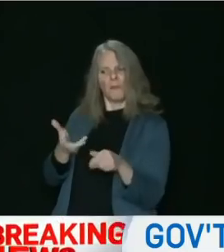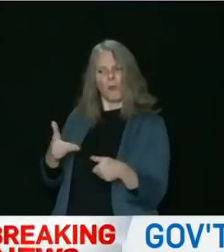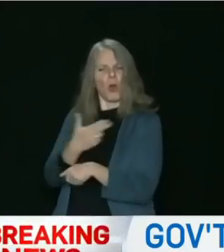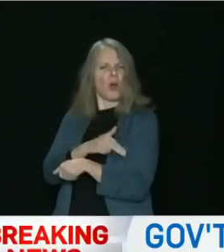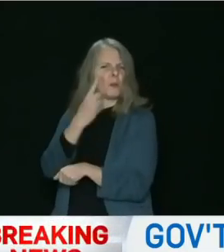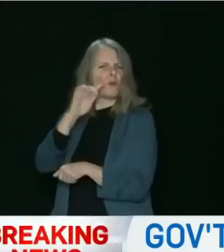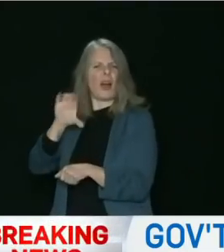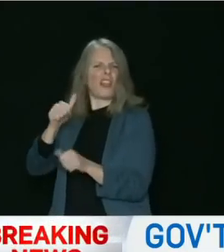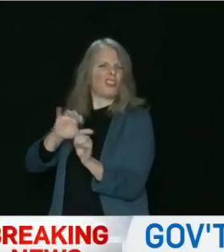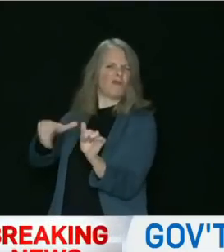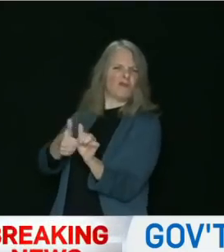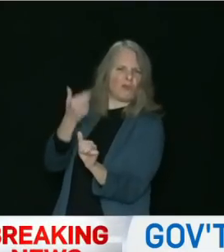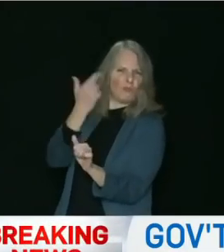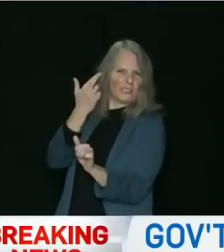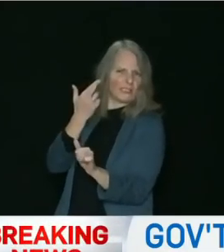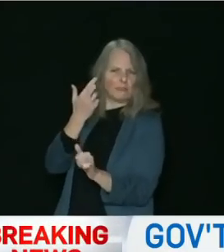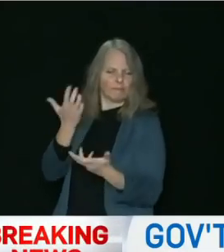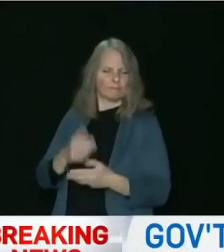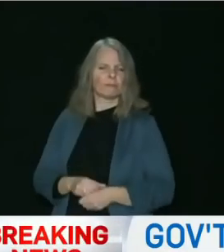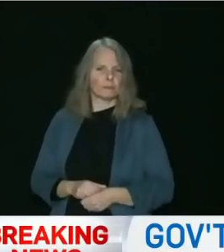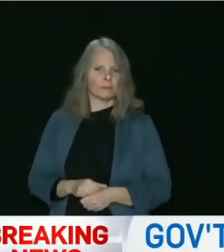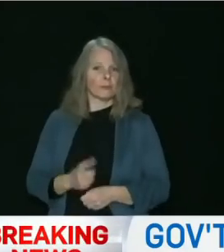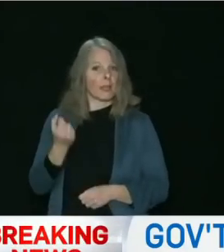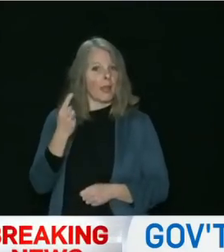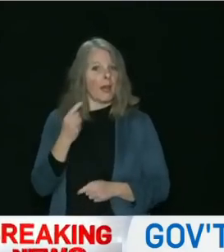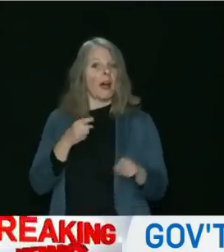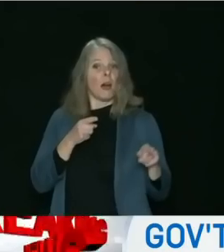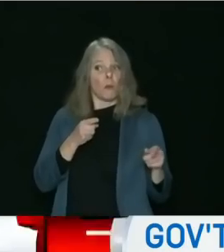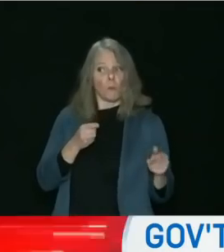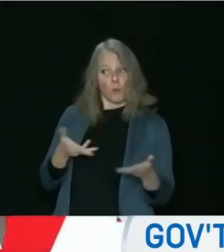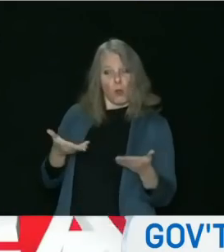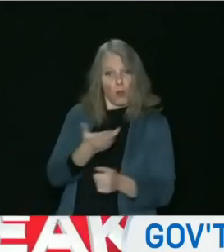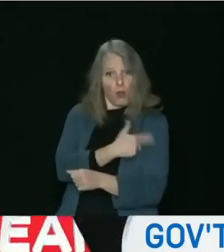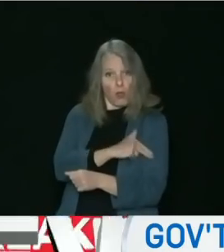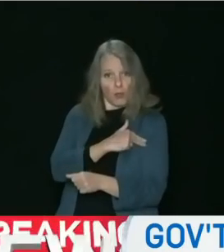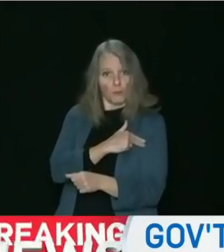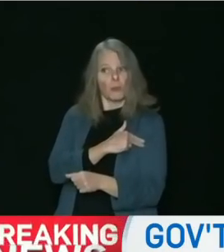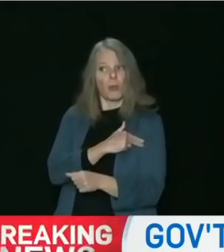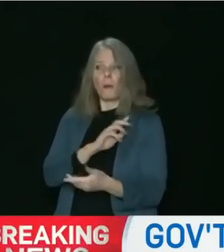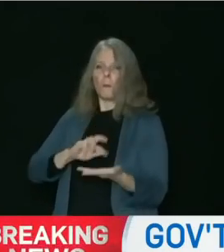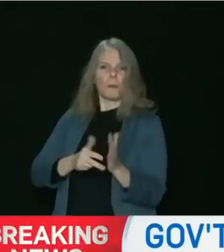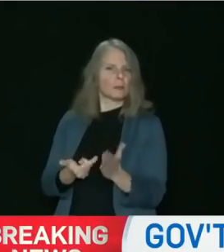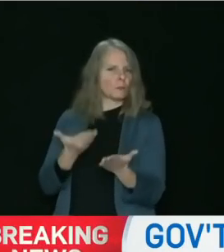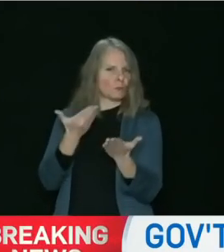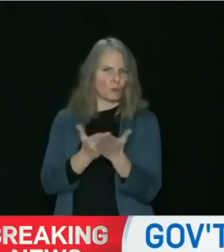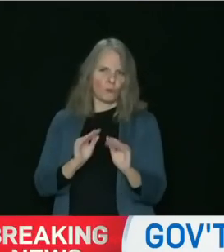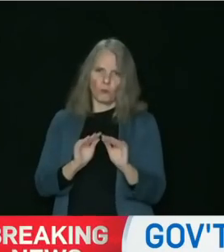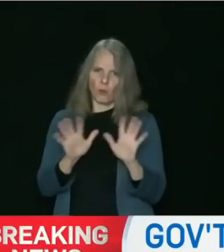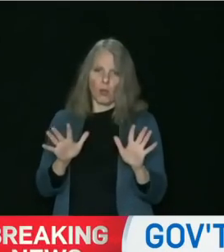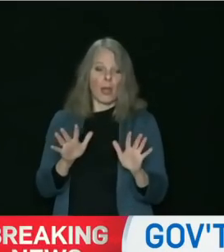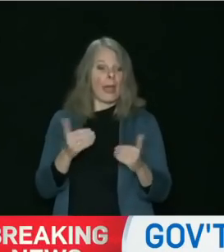SO MORE THAN A THIRD WITH COVID-19 WERE ADMITTED FOR OTHER REASONS.